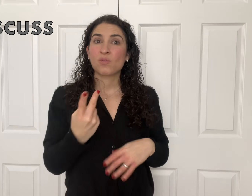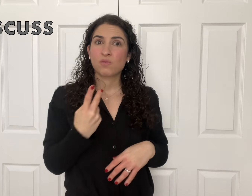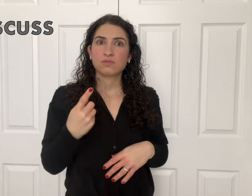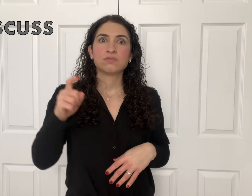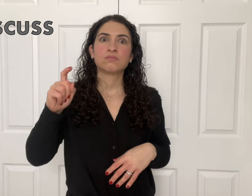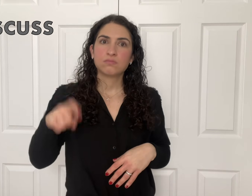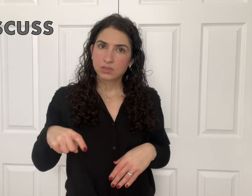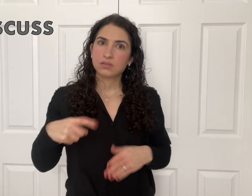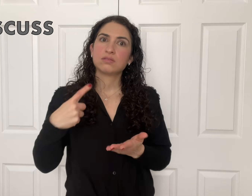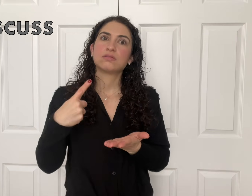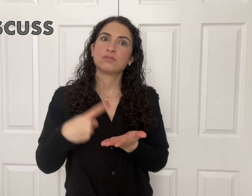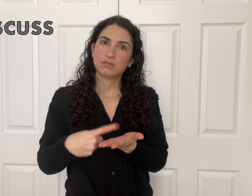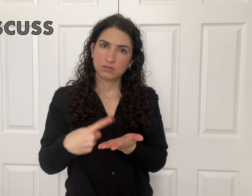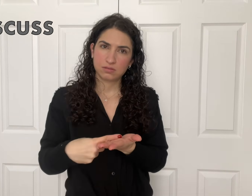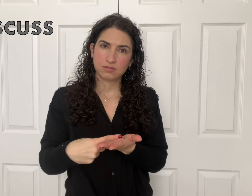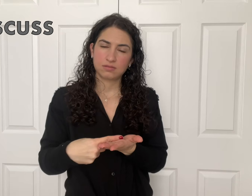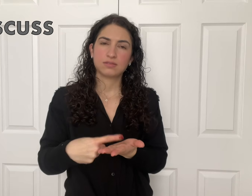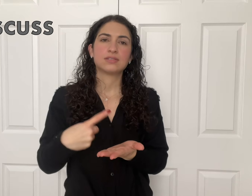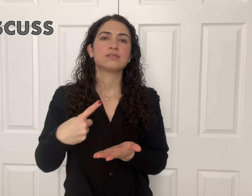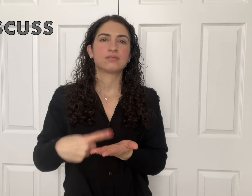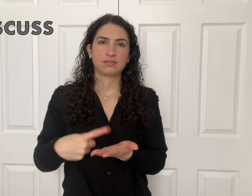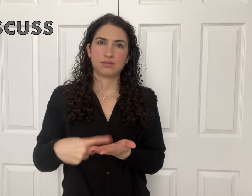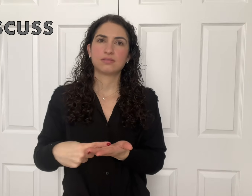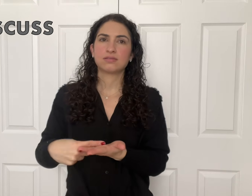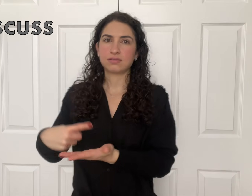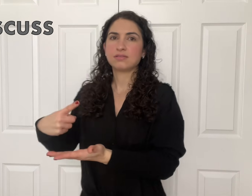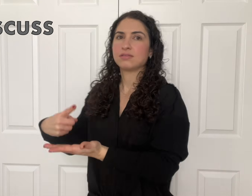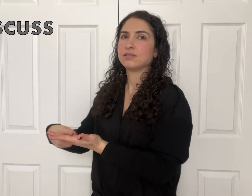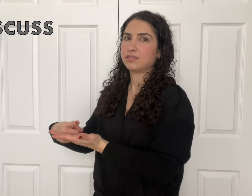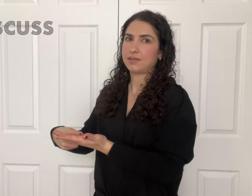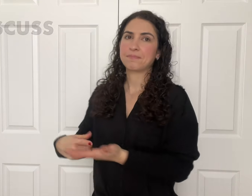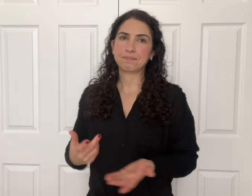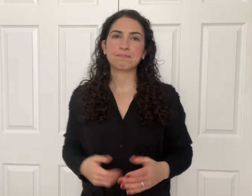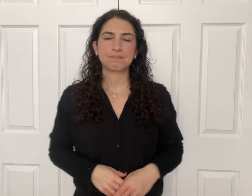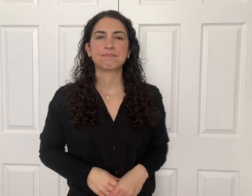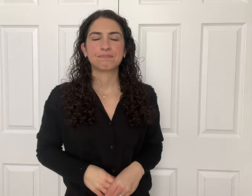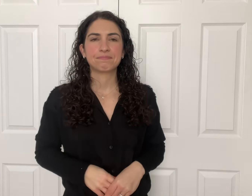The two of us must discuss it. We must address it.